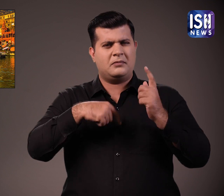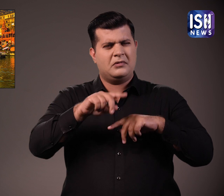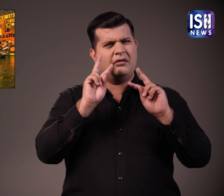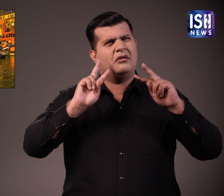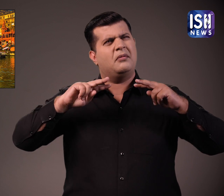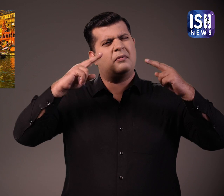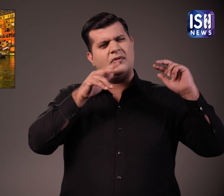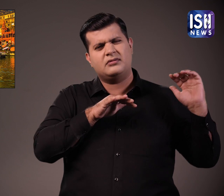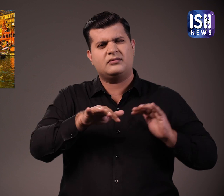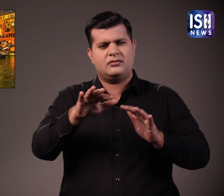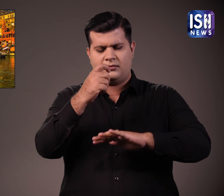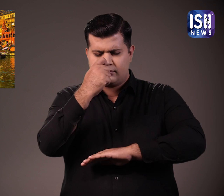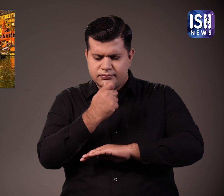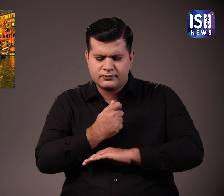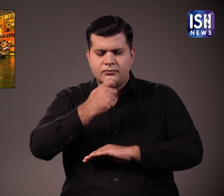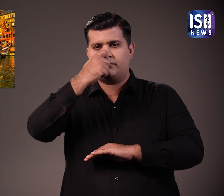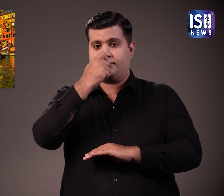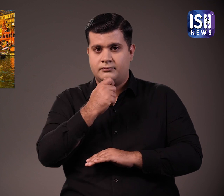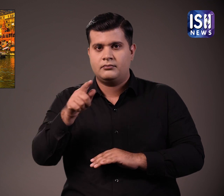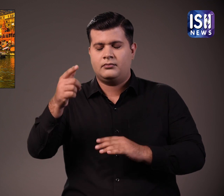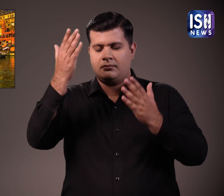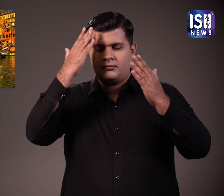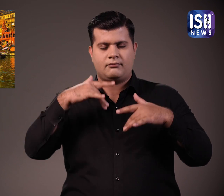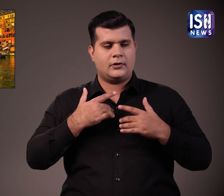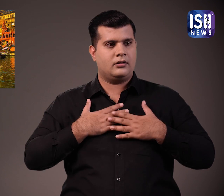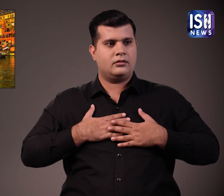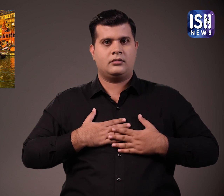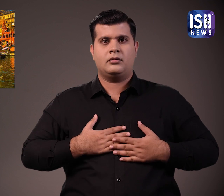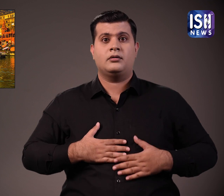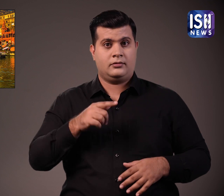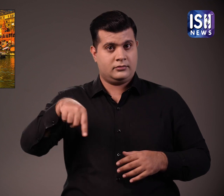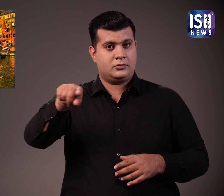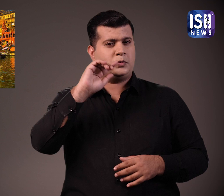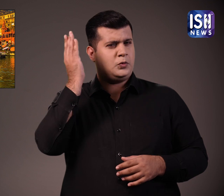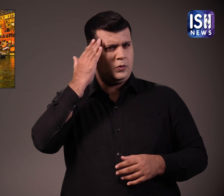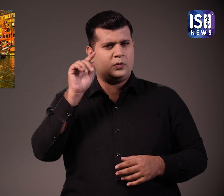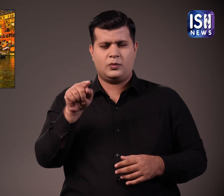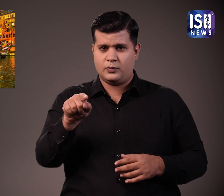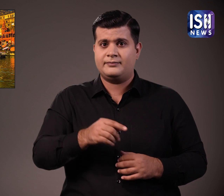As you all know lakhs of people to Varanasi to take a holy dip in the Ganga.